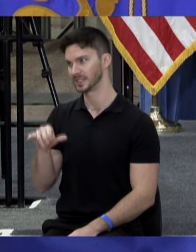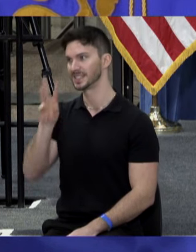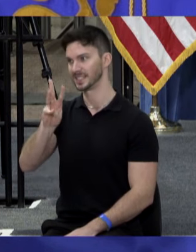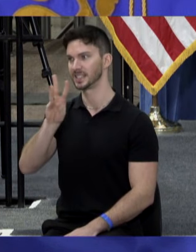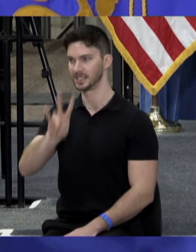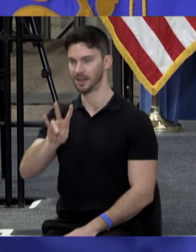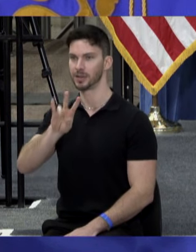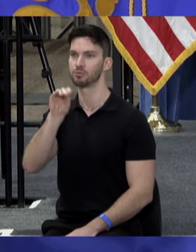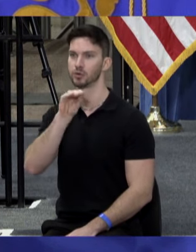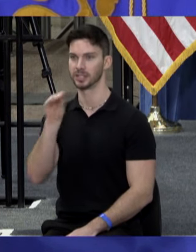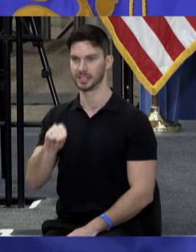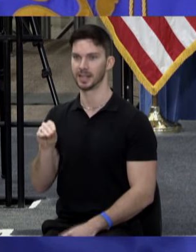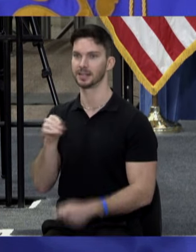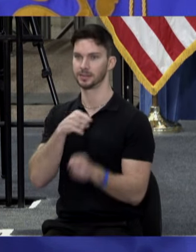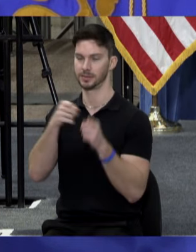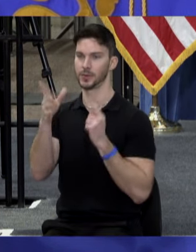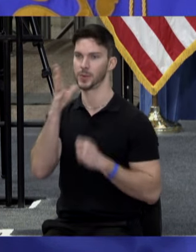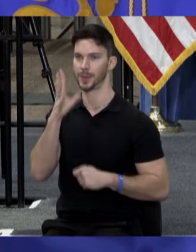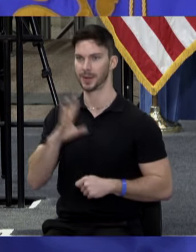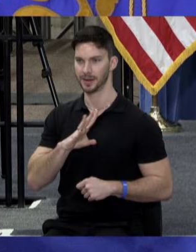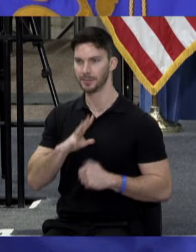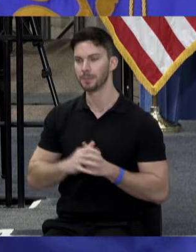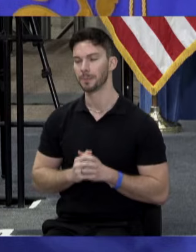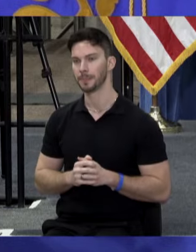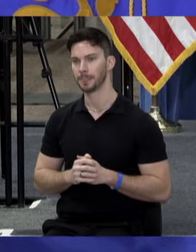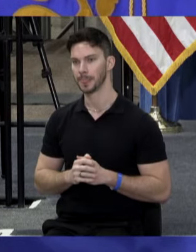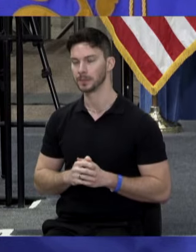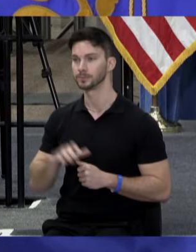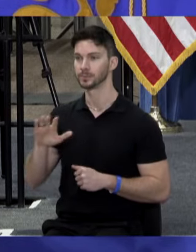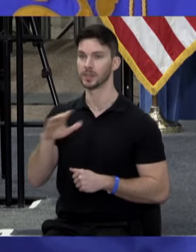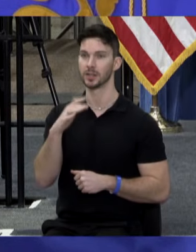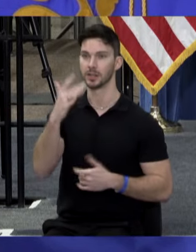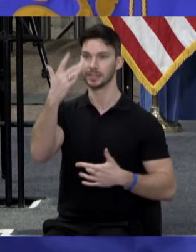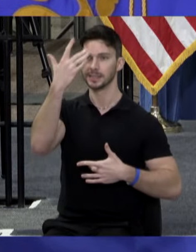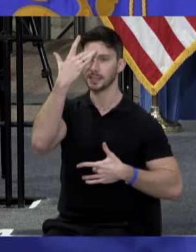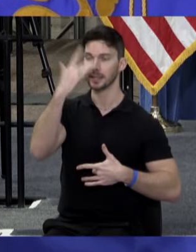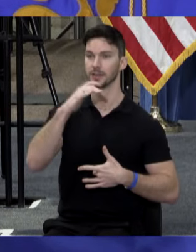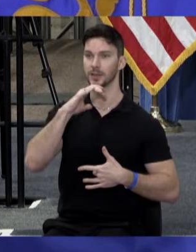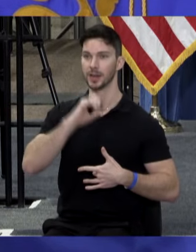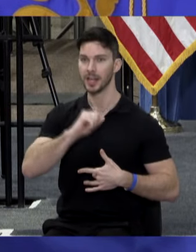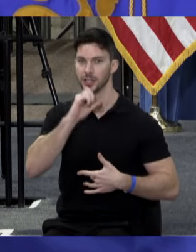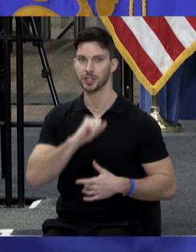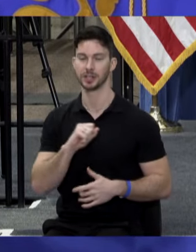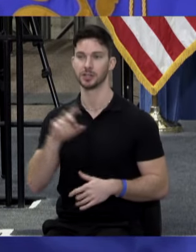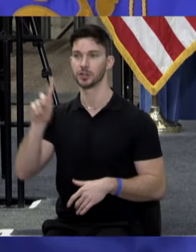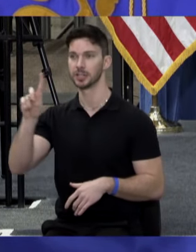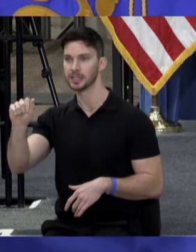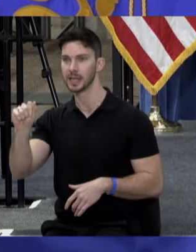These heroes tend to -- they're sick, they're aging, they're disabled loved ones in living